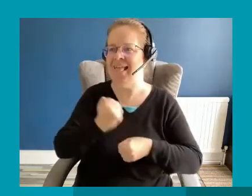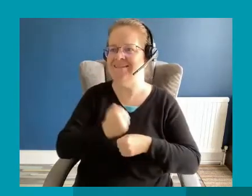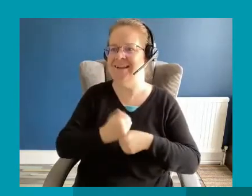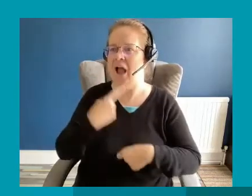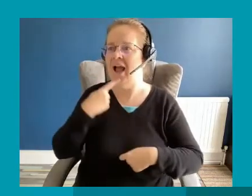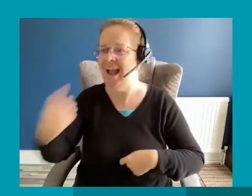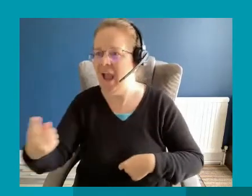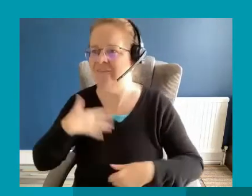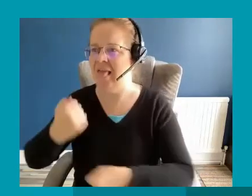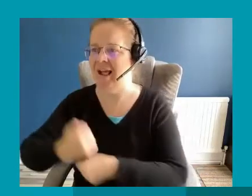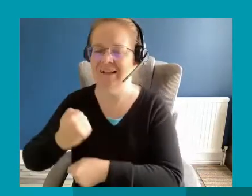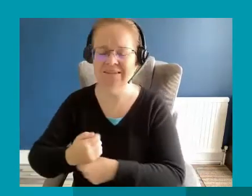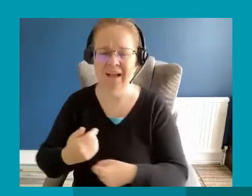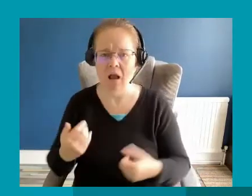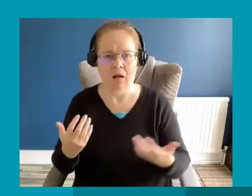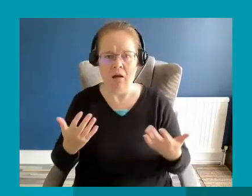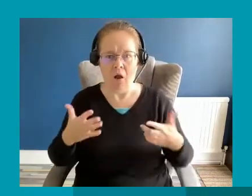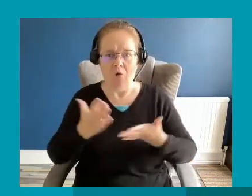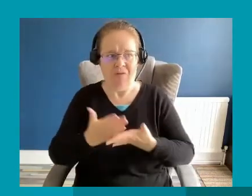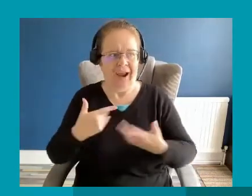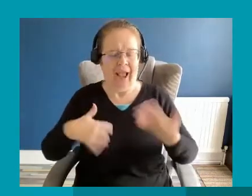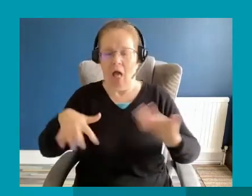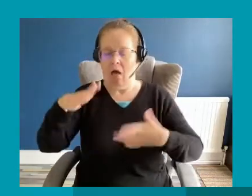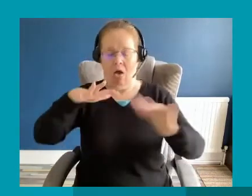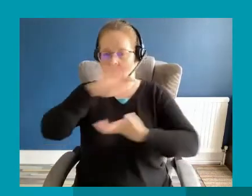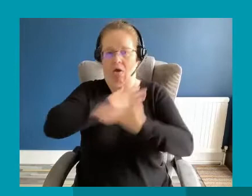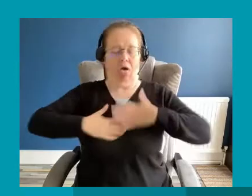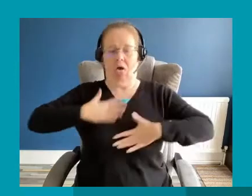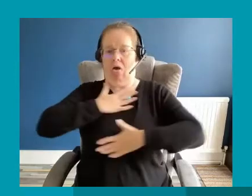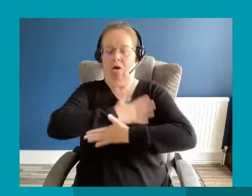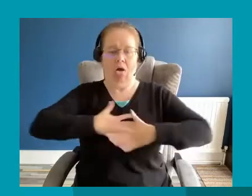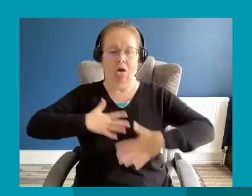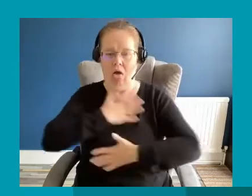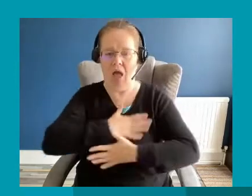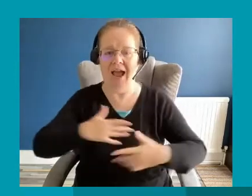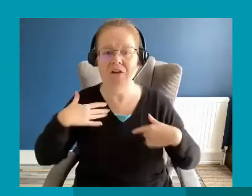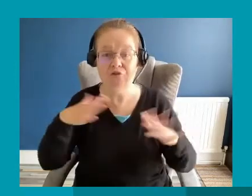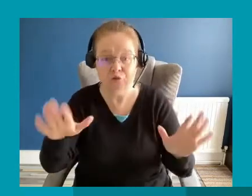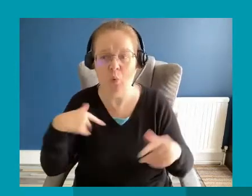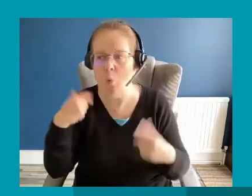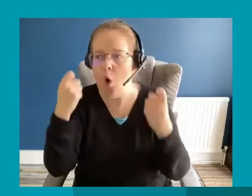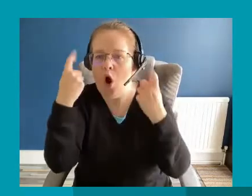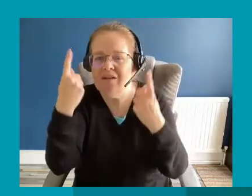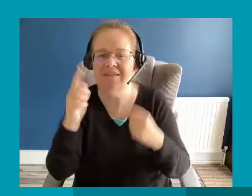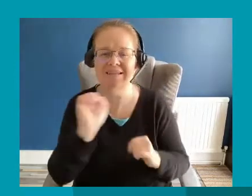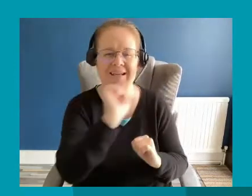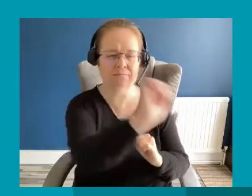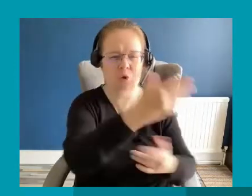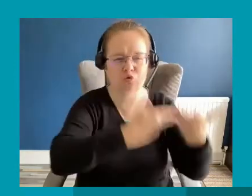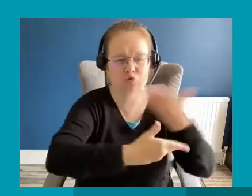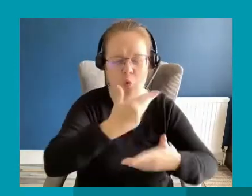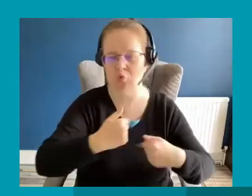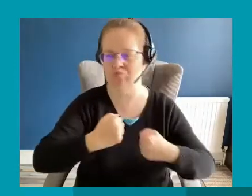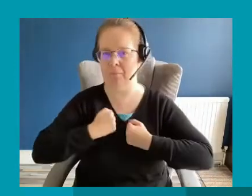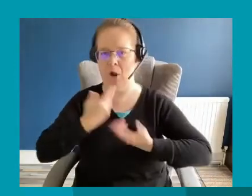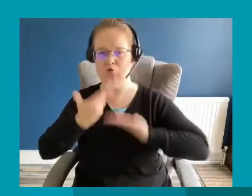it really opened a storm field for me. You know? So we understand each other's stories and, you know,